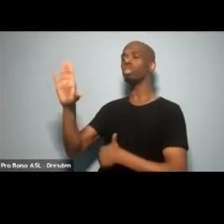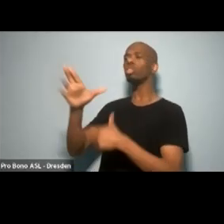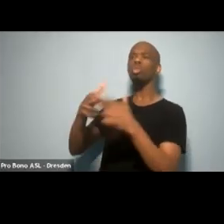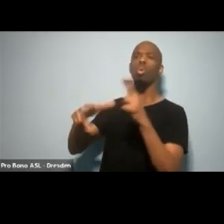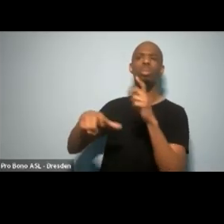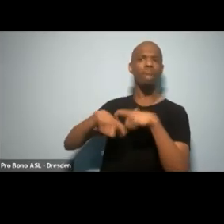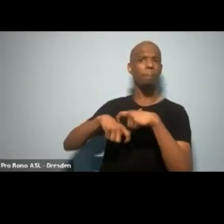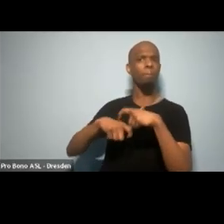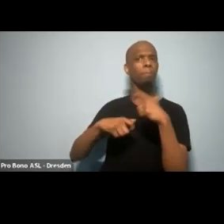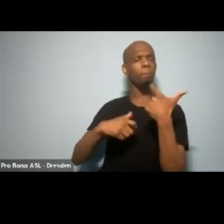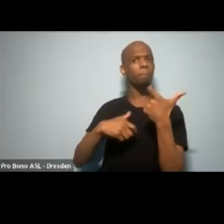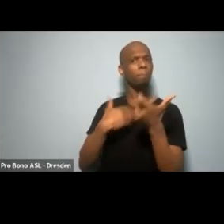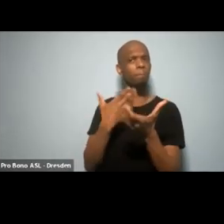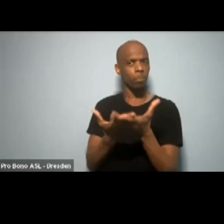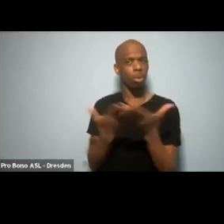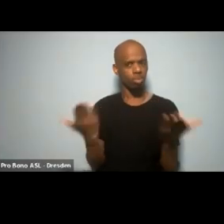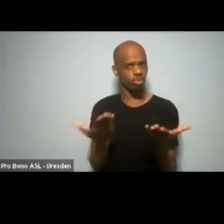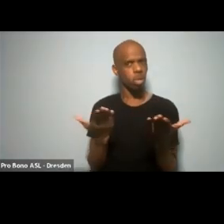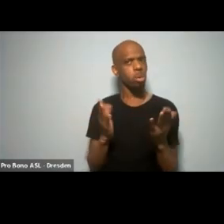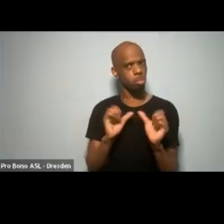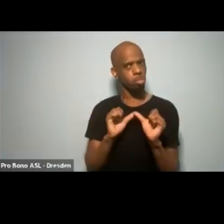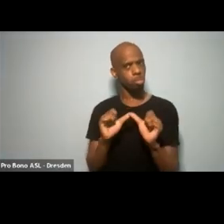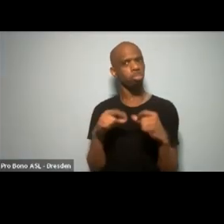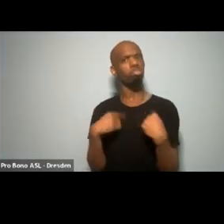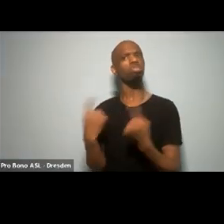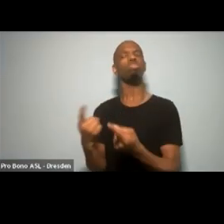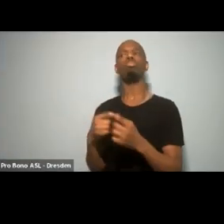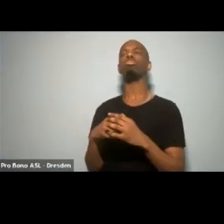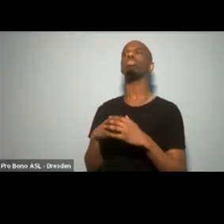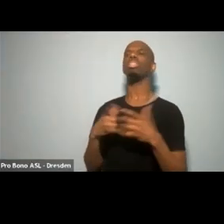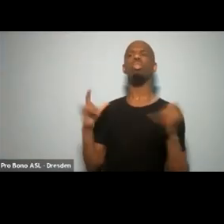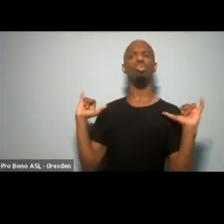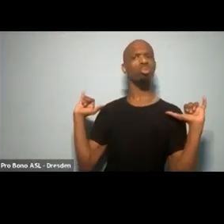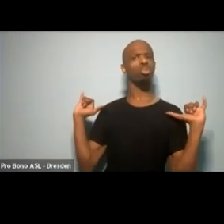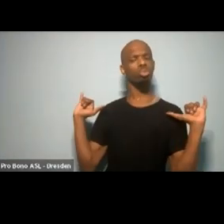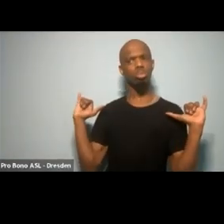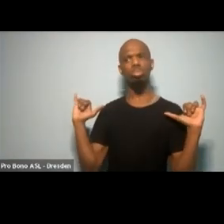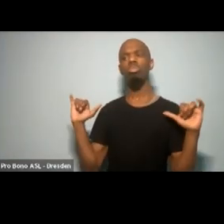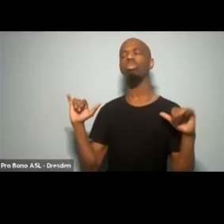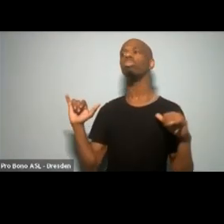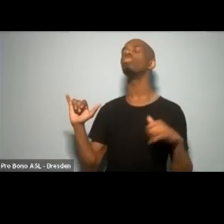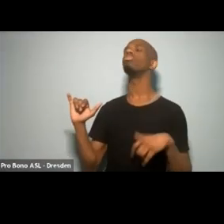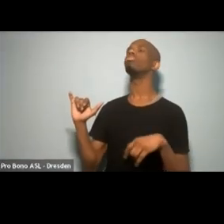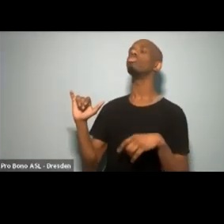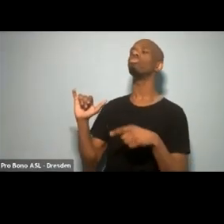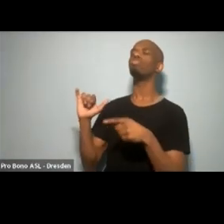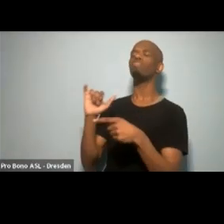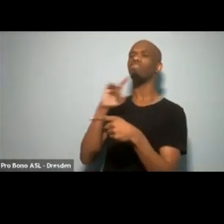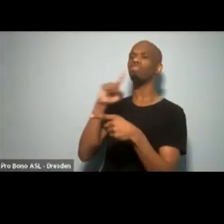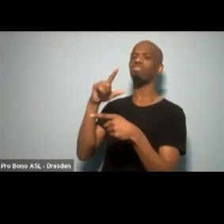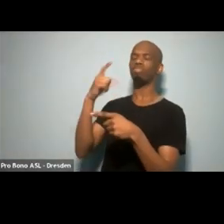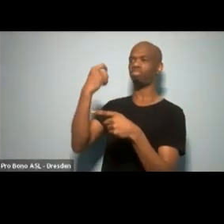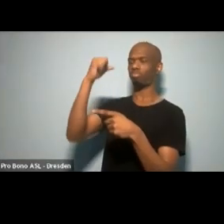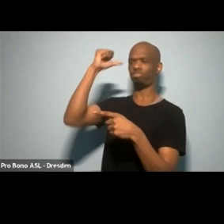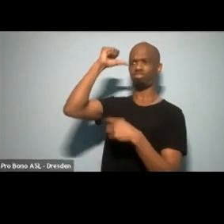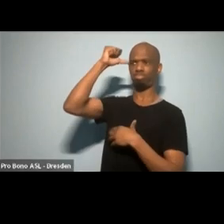at our university, Taiwo has made a splendid and outstanding impact in a number of ways.